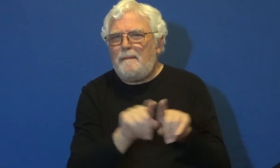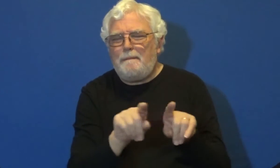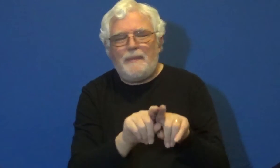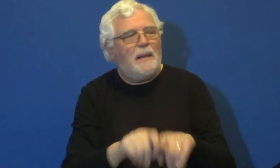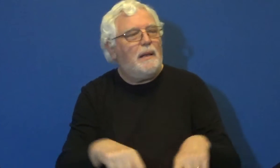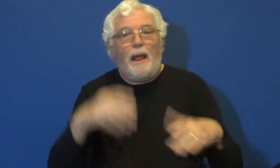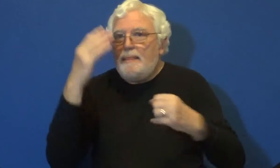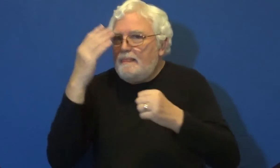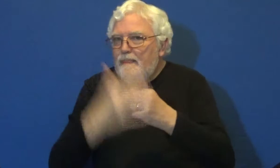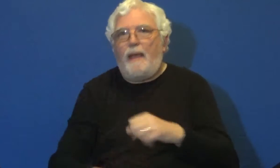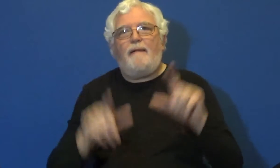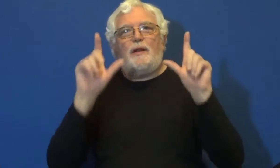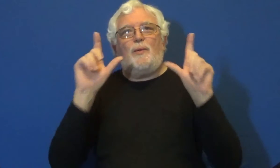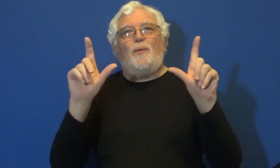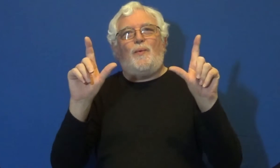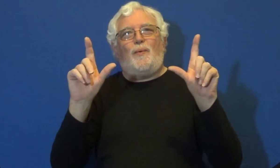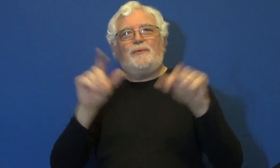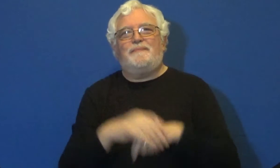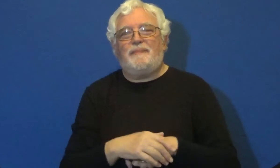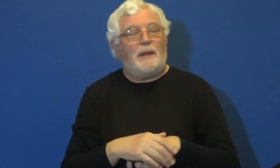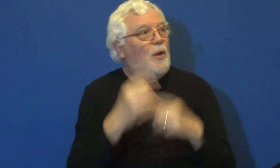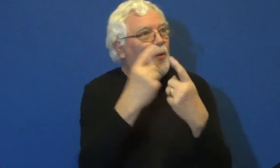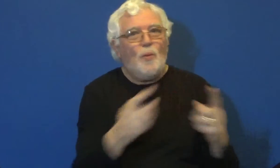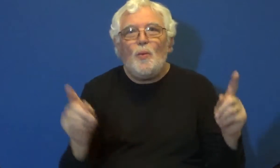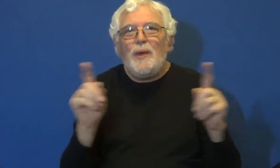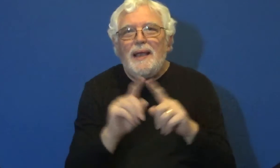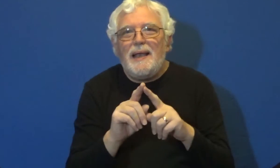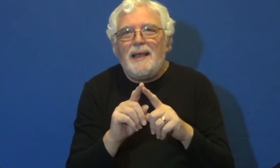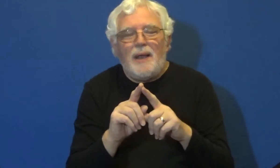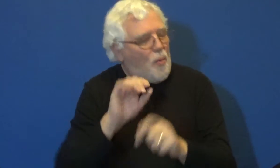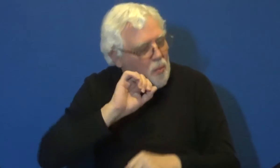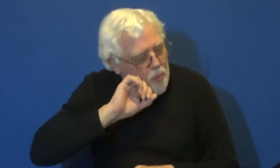"Never, lord! We won't let this happen to you!"